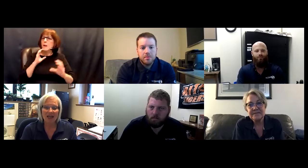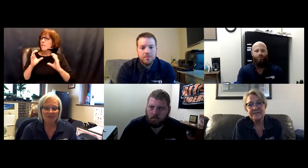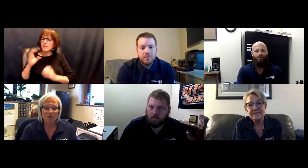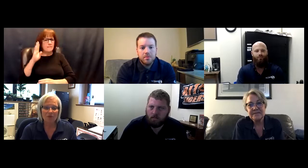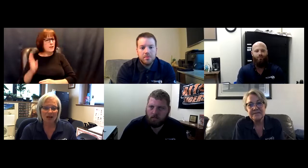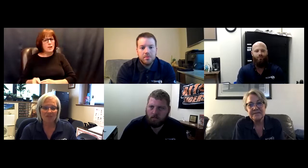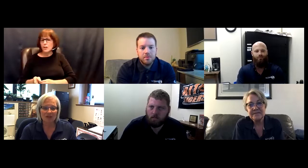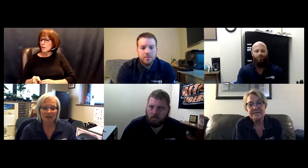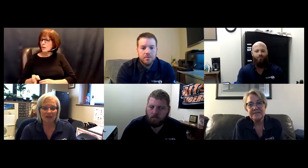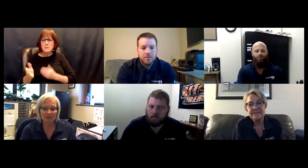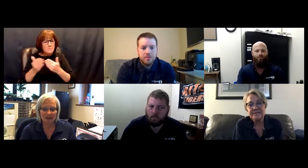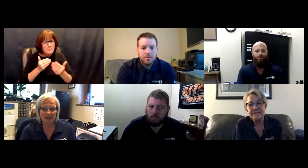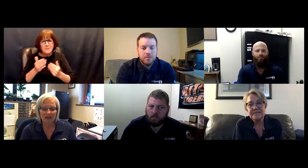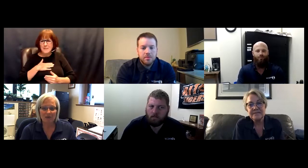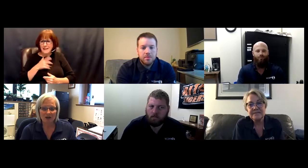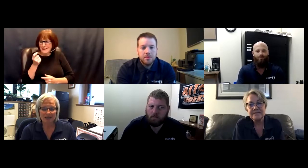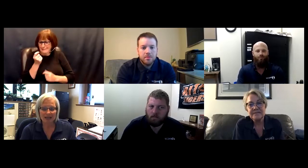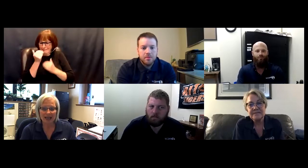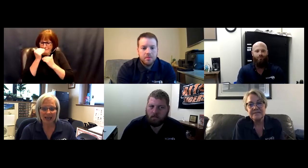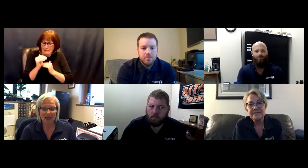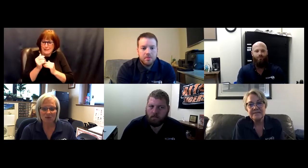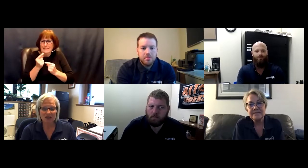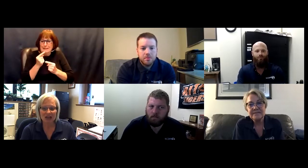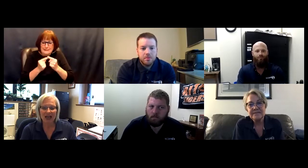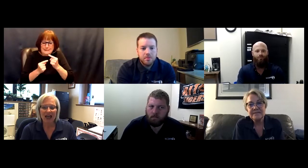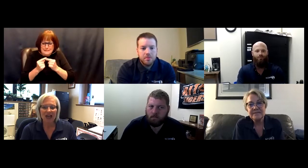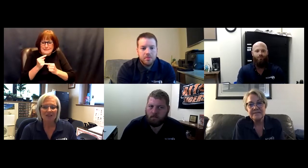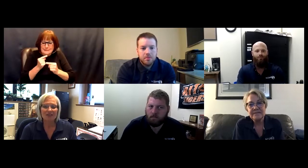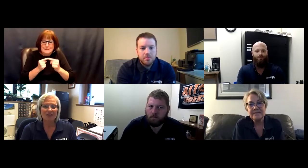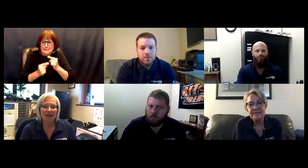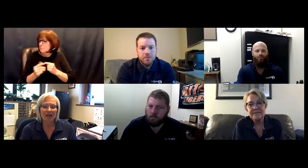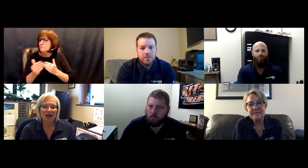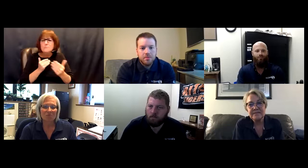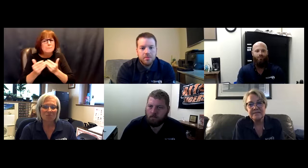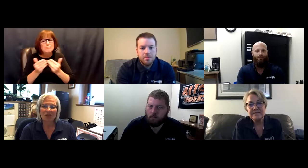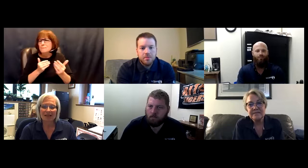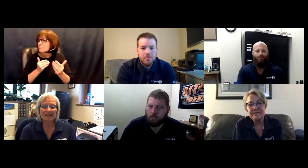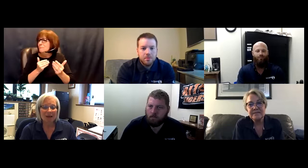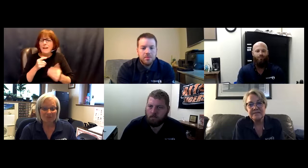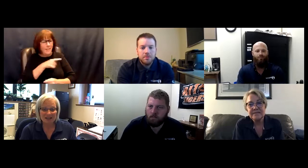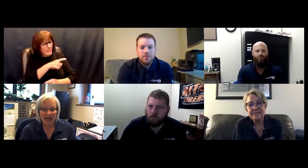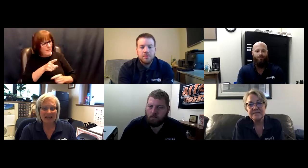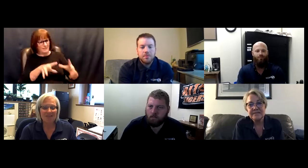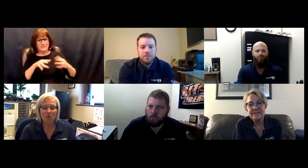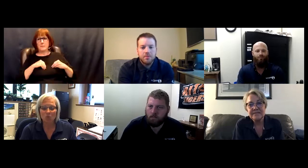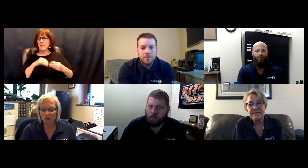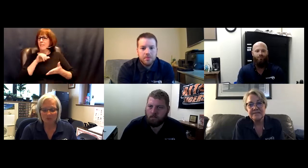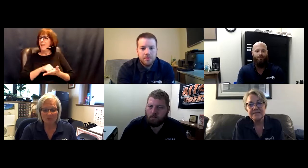Even with my very limited american sign language they accepted that and they worked with me